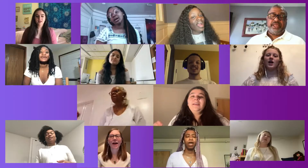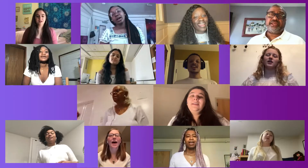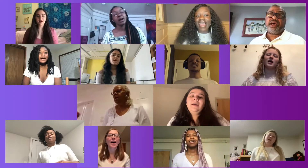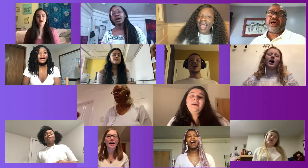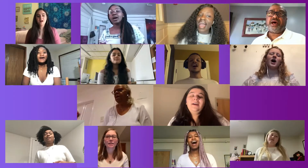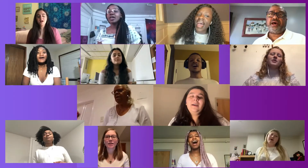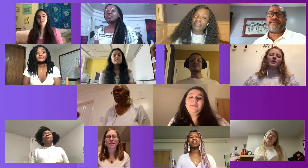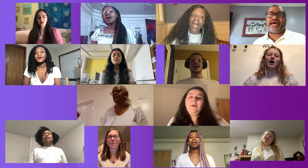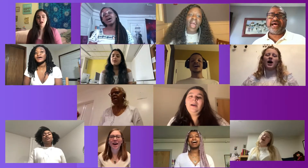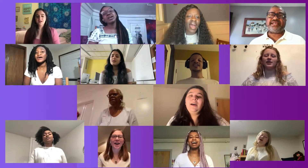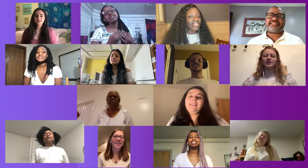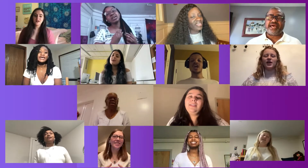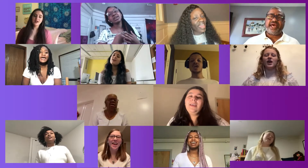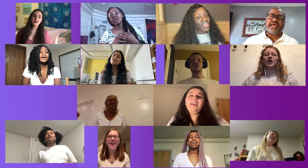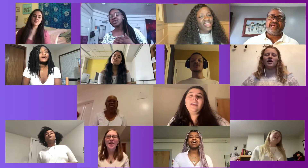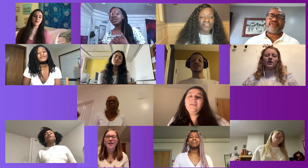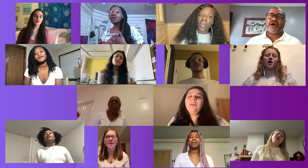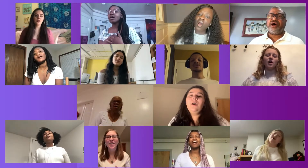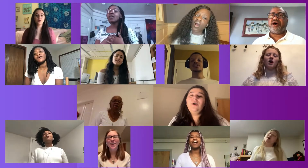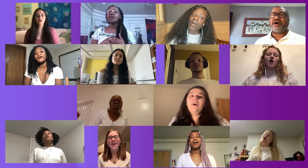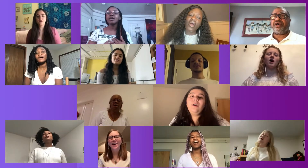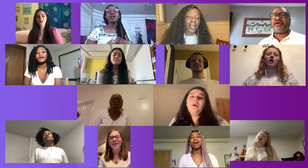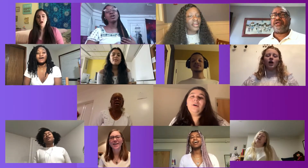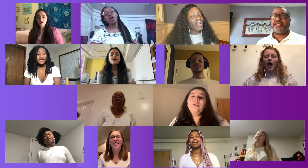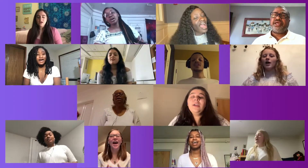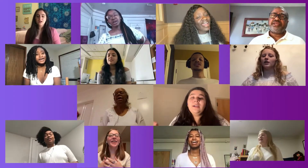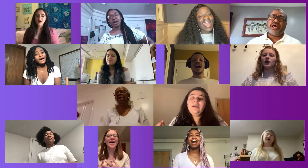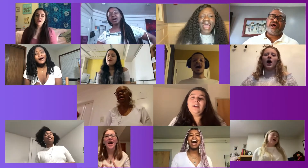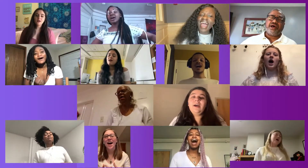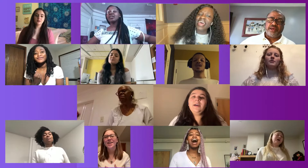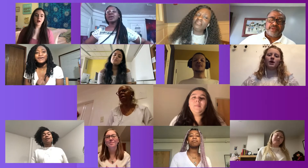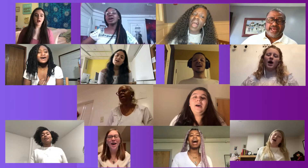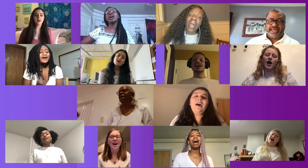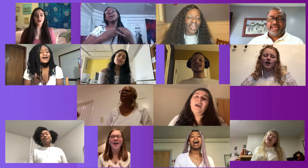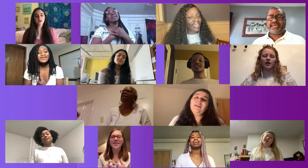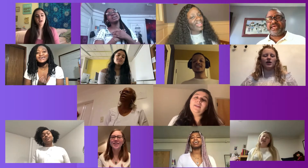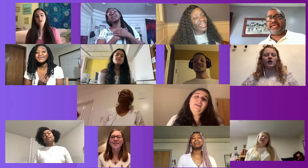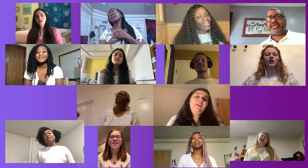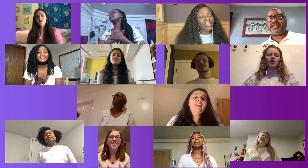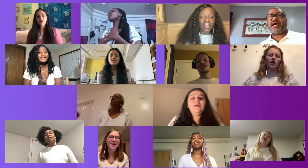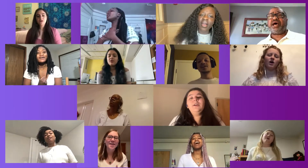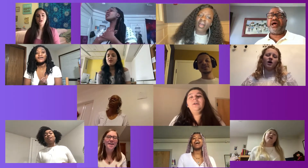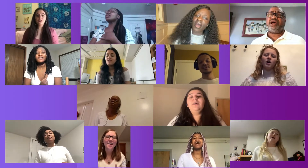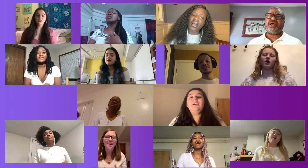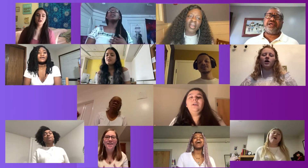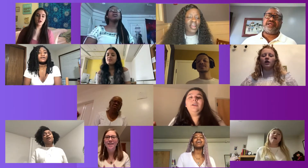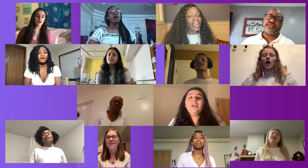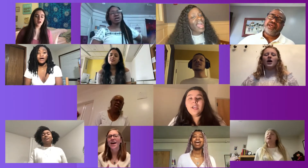God my Savior God my Healer